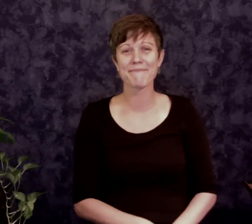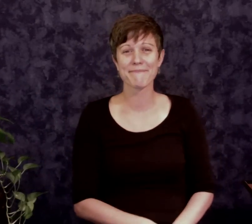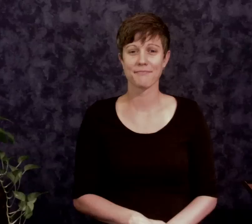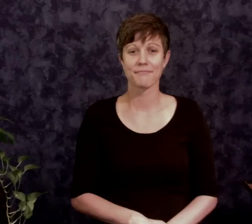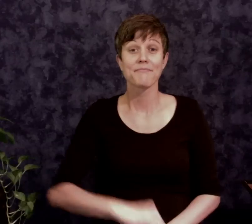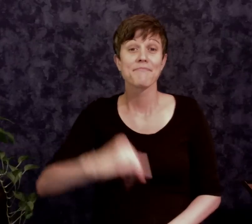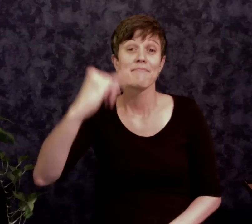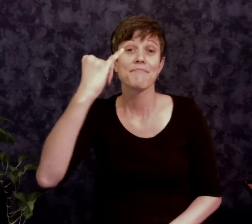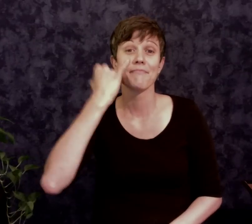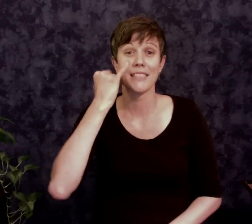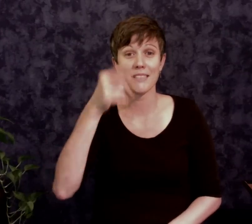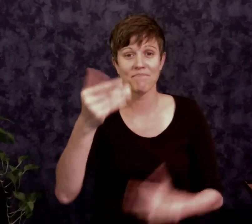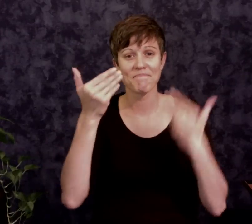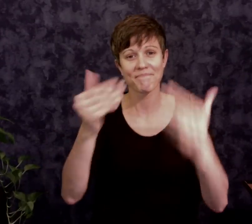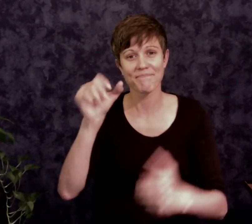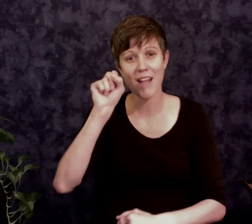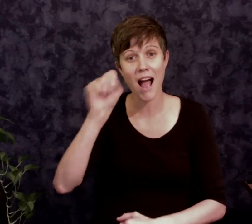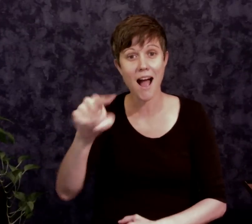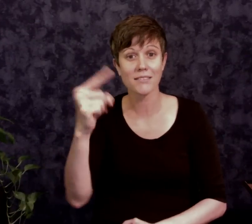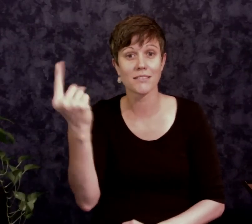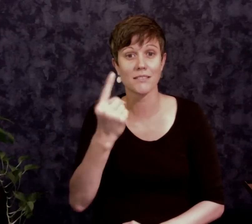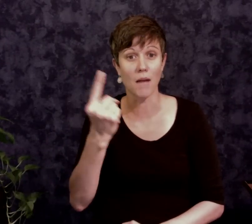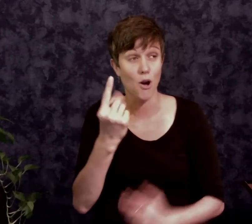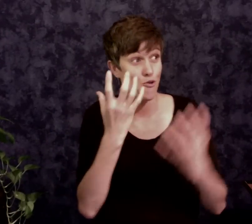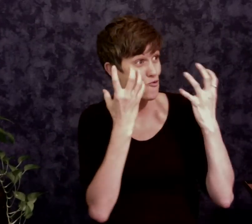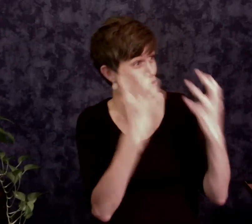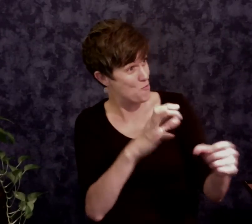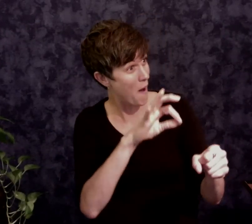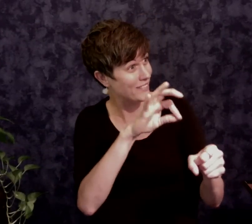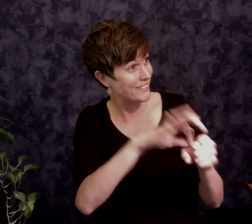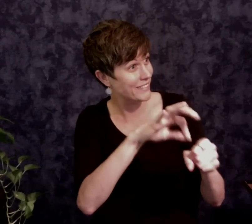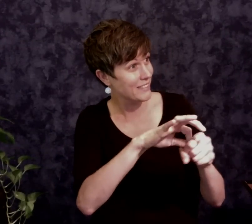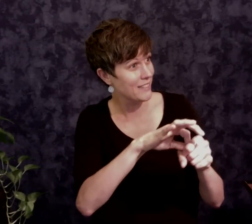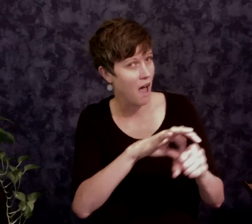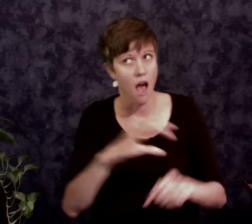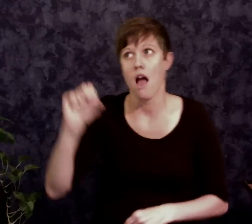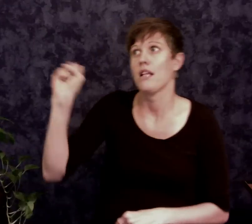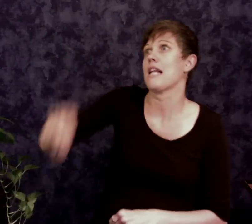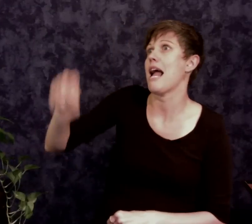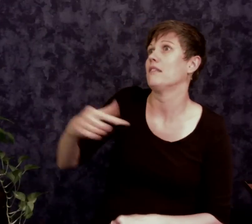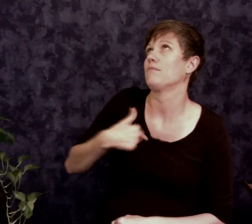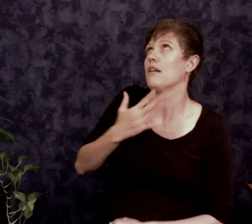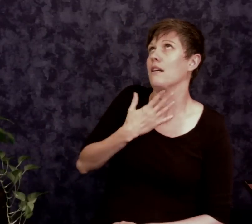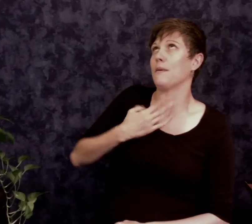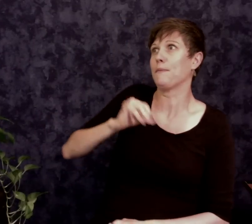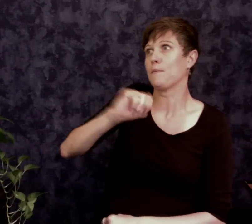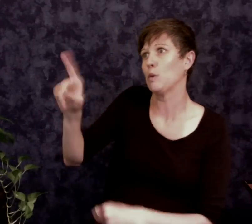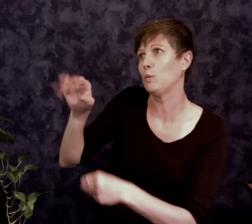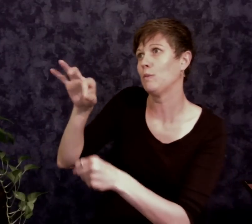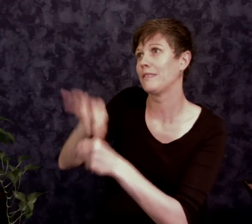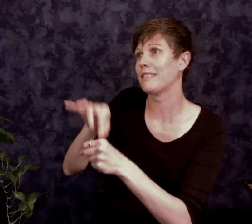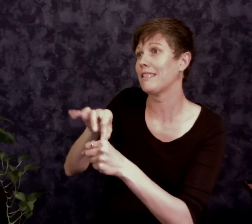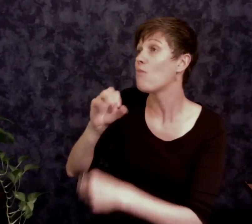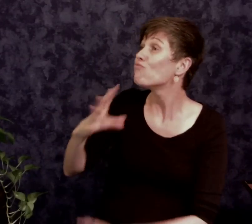Suppose you ask someone if they want a cup of tea. Maybe they say: “Yes! I’m in the mood for tea!”